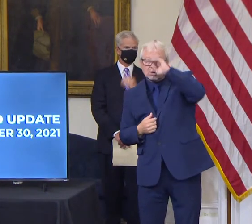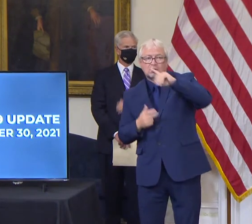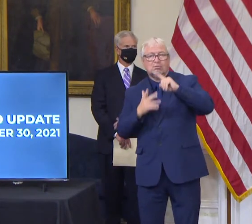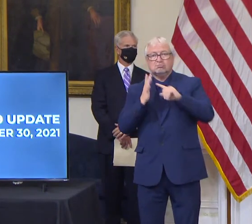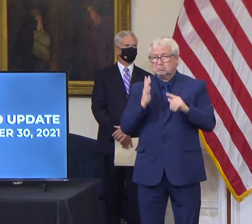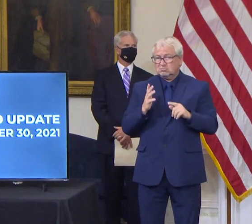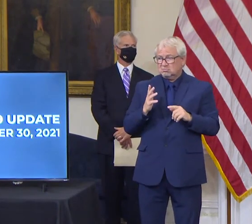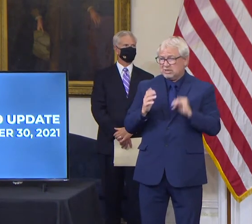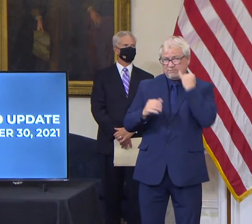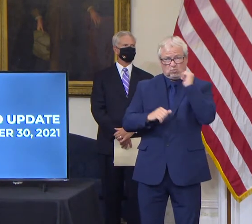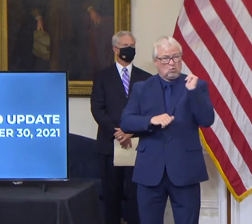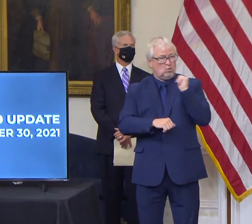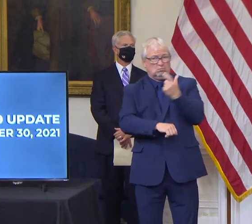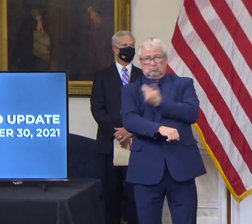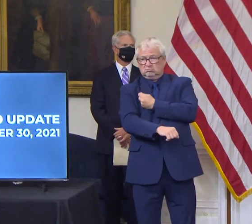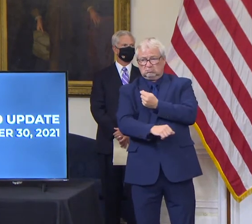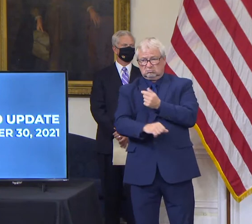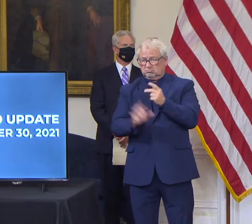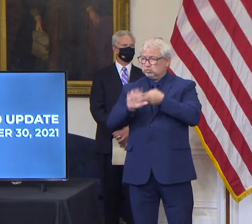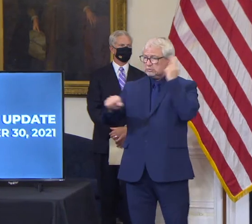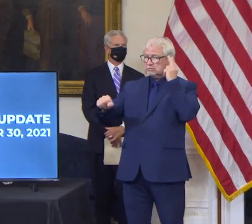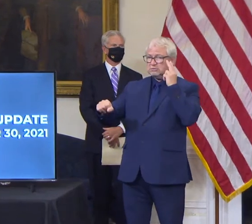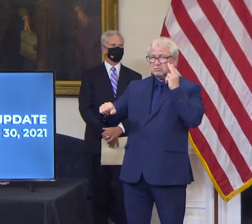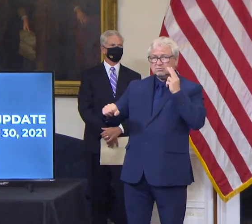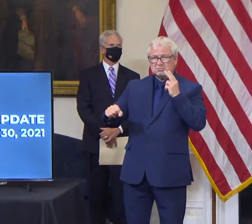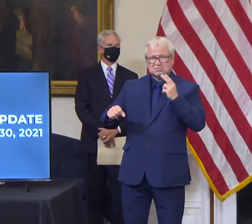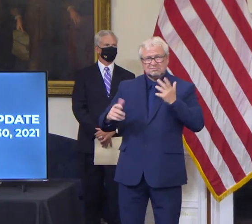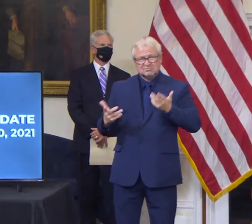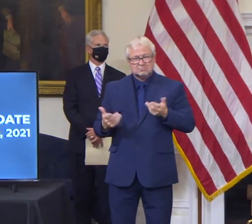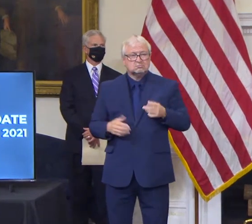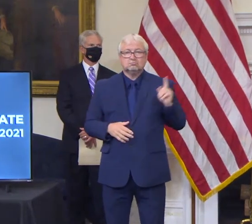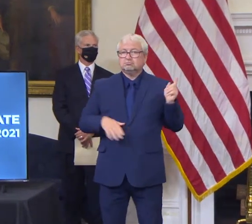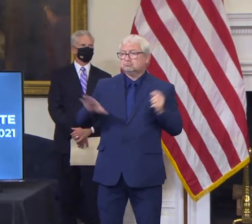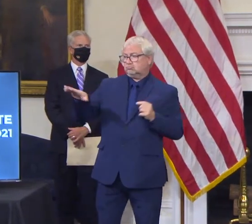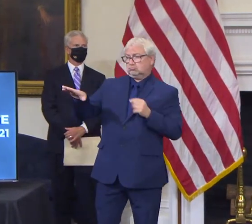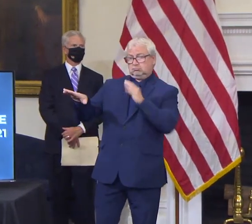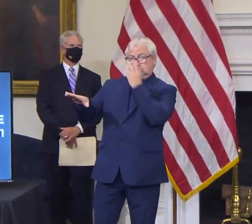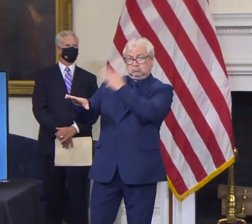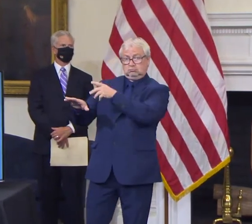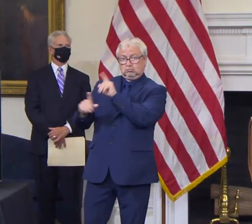I mentioned earlier that we're are only 16.